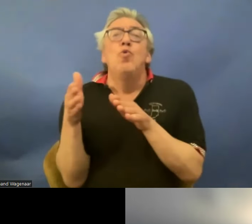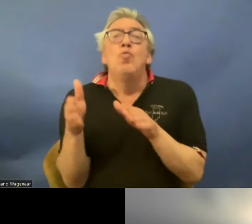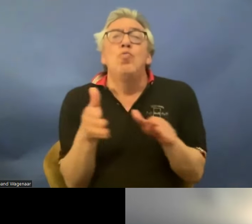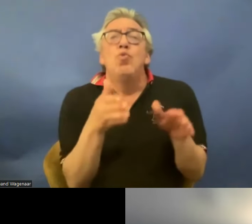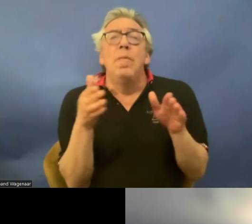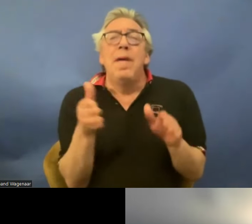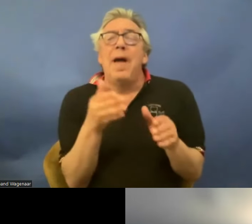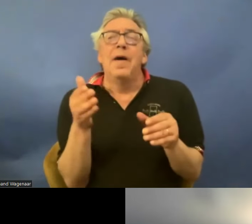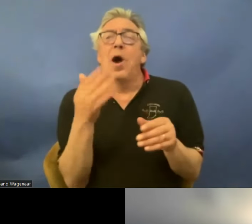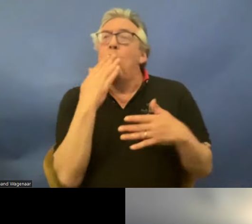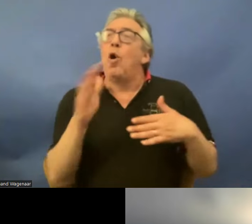I am sorry.